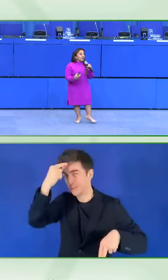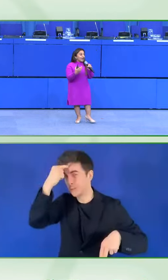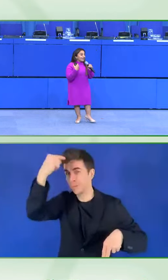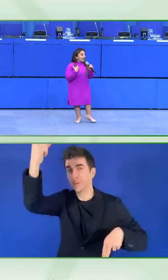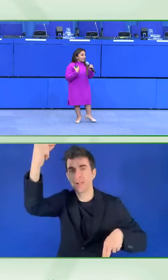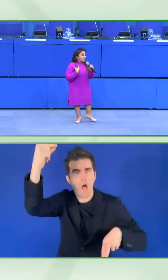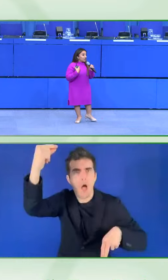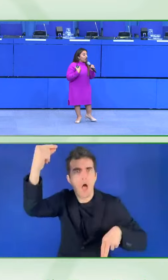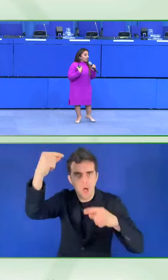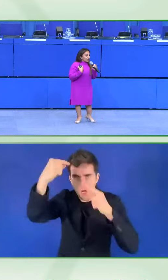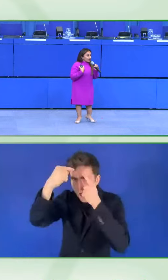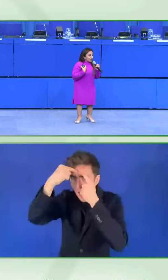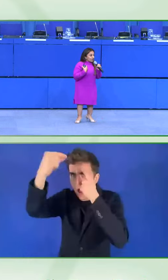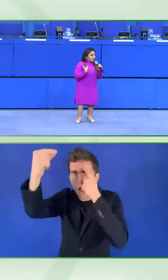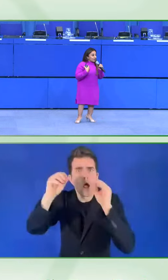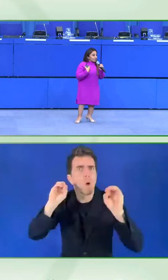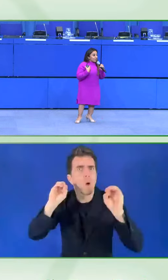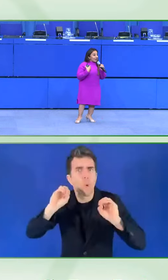Back in 1990.